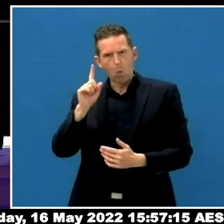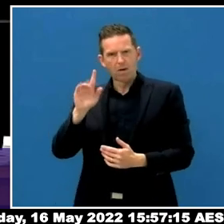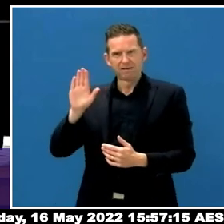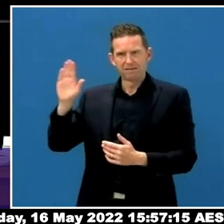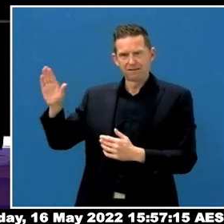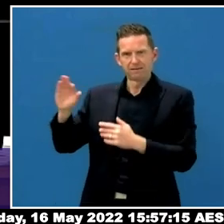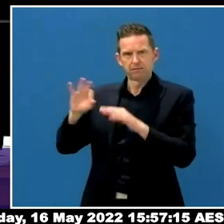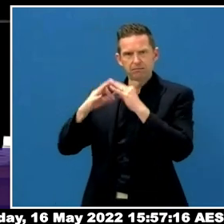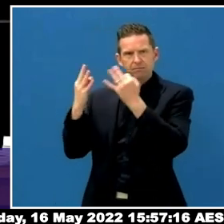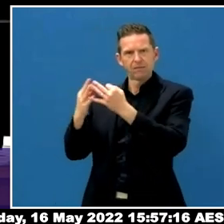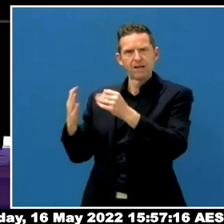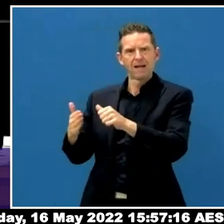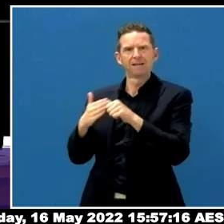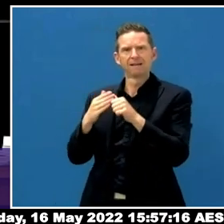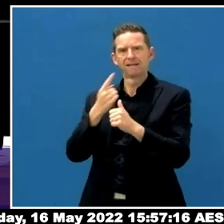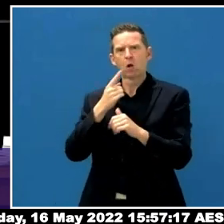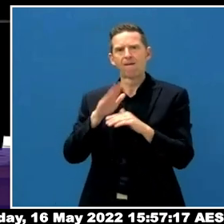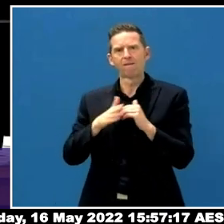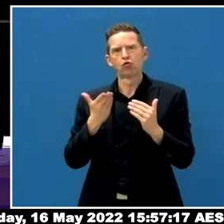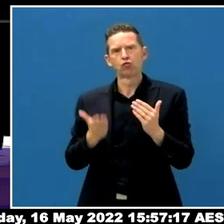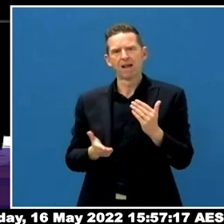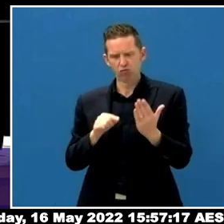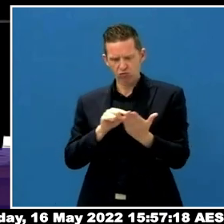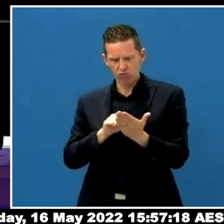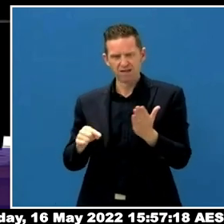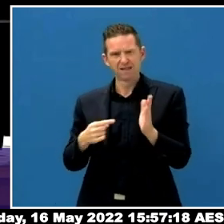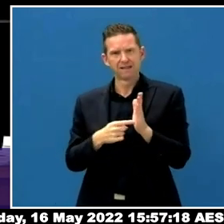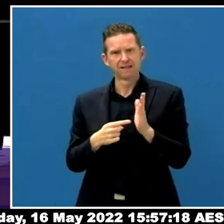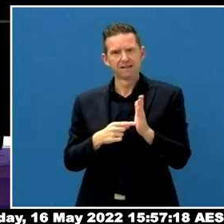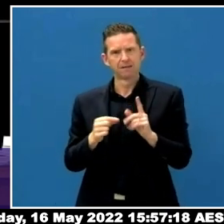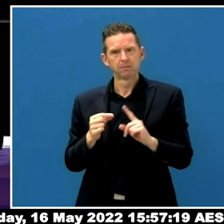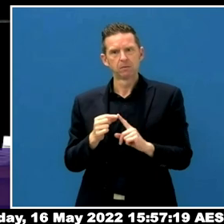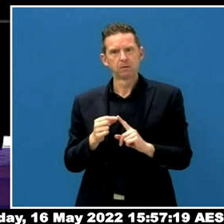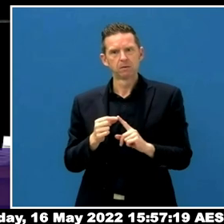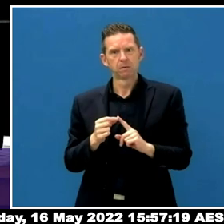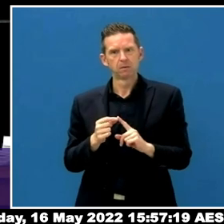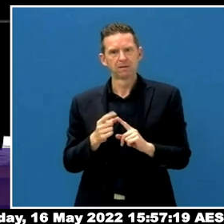I can't recall. Got no response.